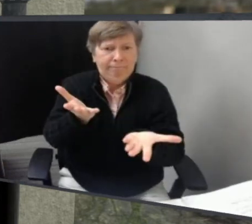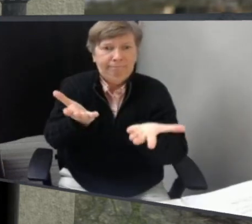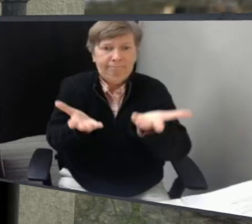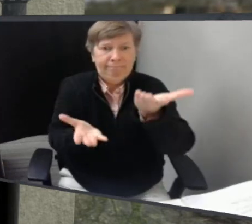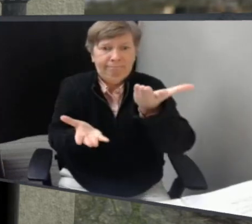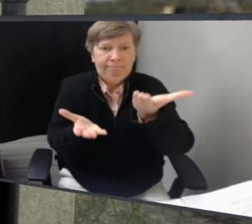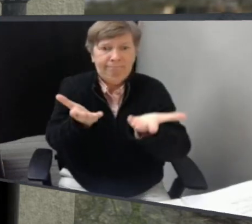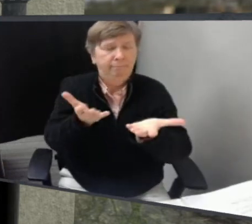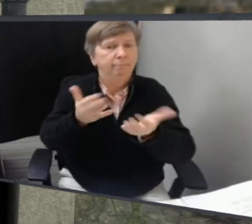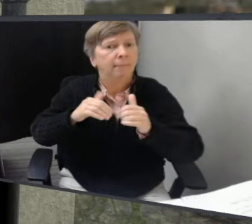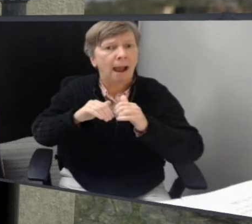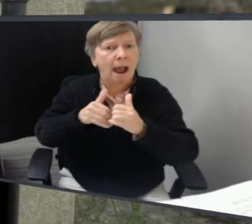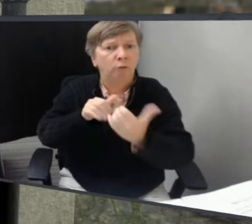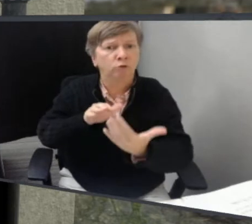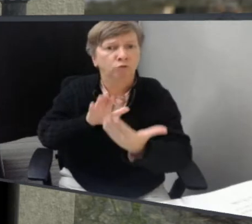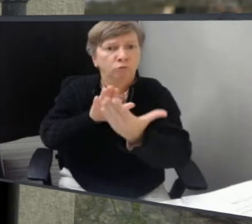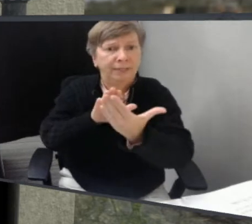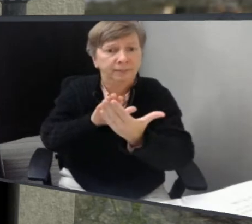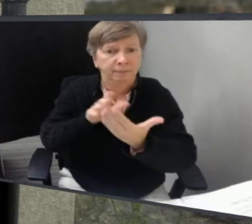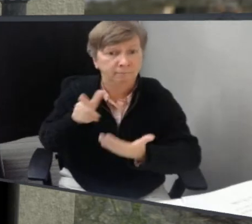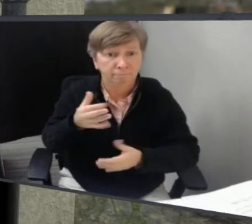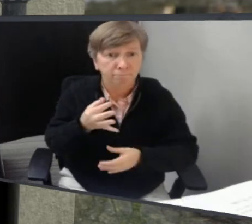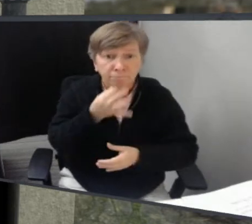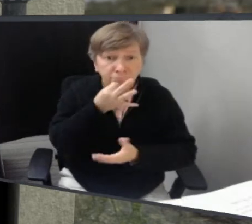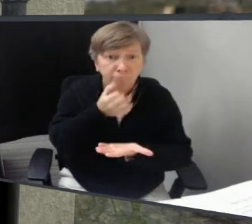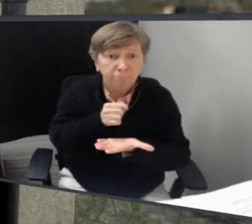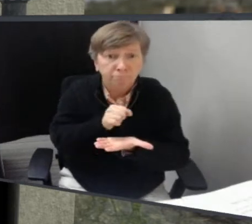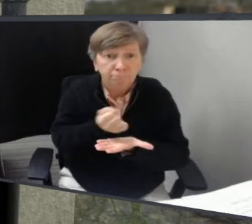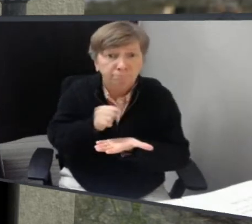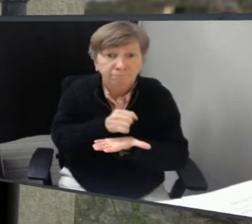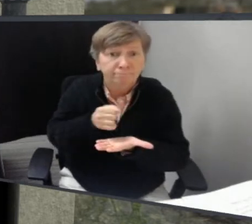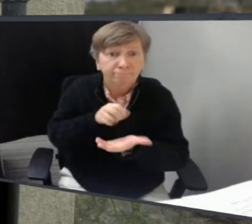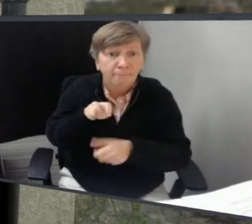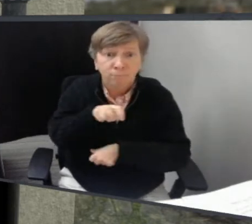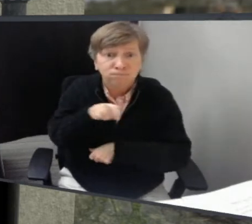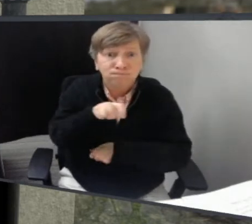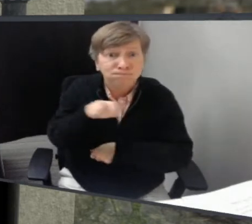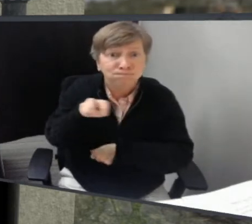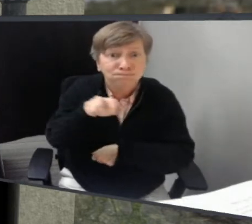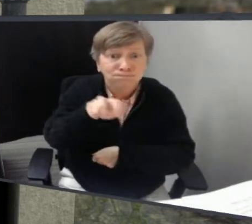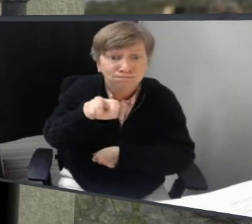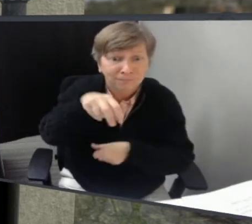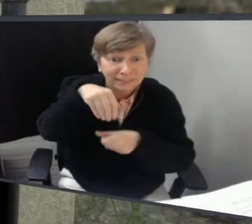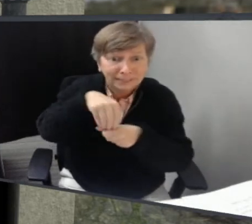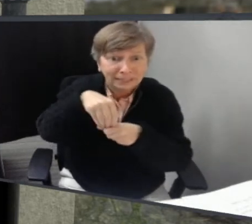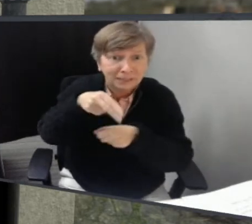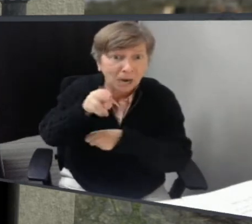not be very experienced with this platform at all. So, we needed to think about how to address that,